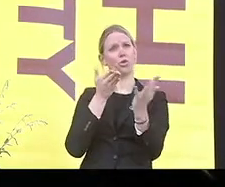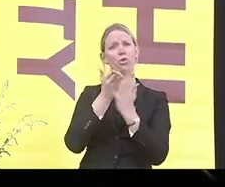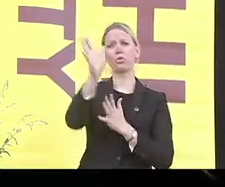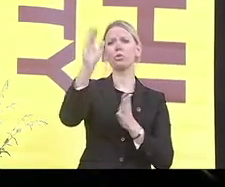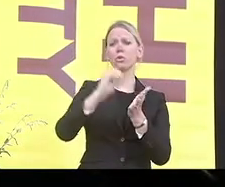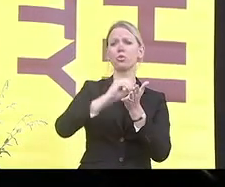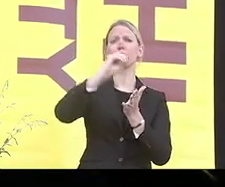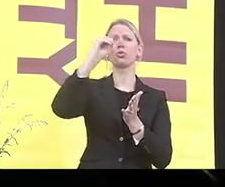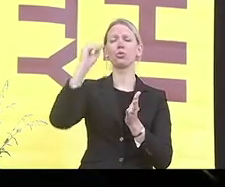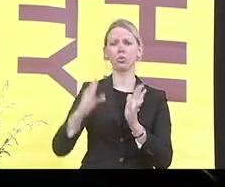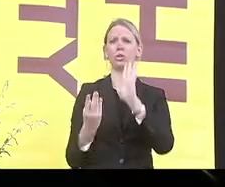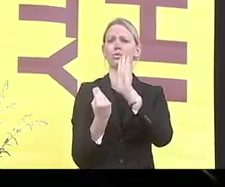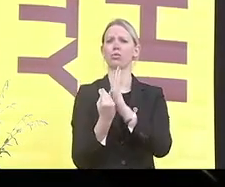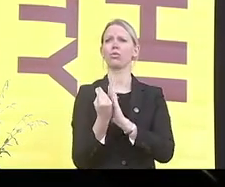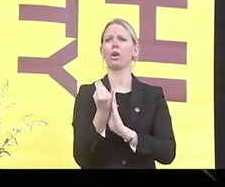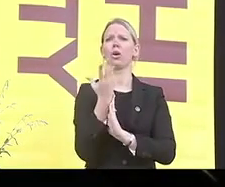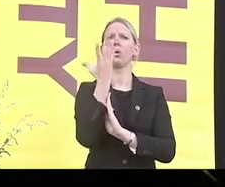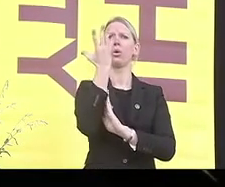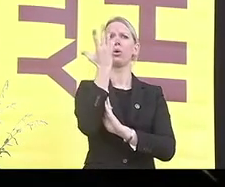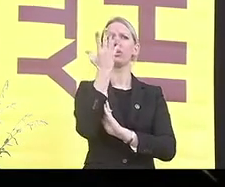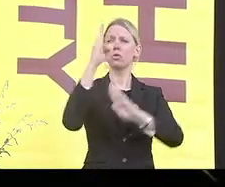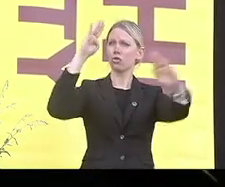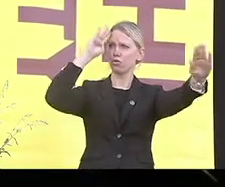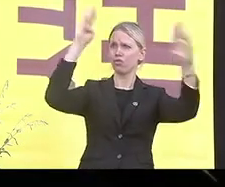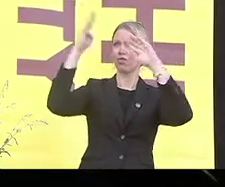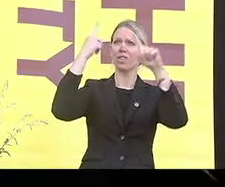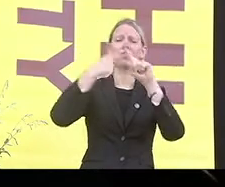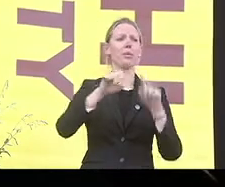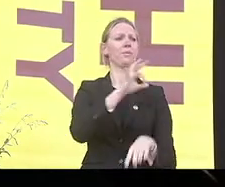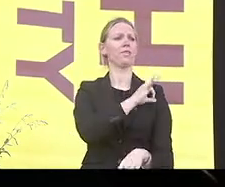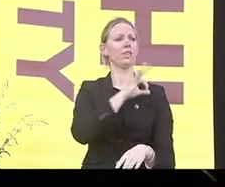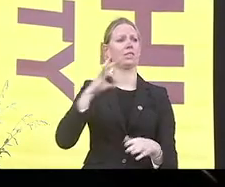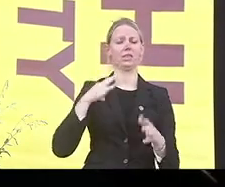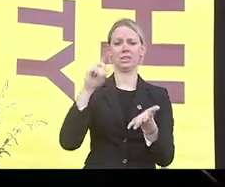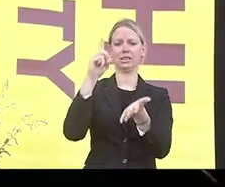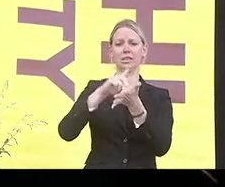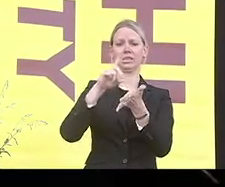developed. Bringing greetings from the faculty is Dr. Devin Thornburg, professor